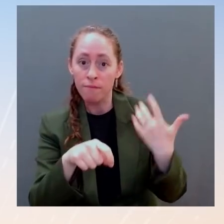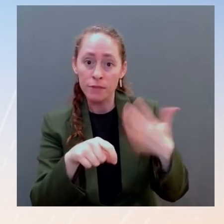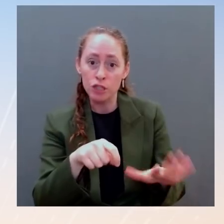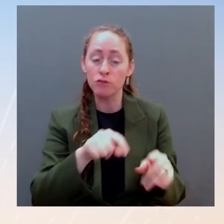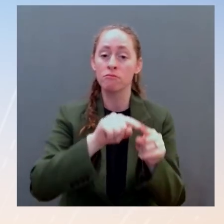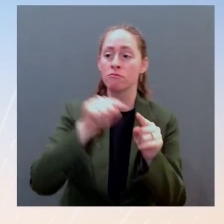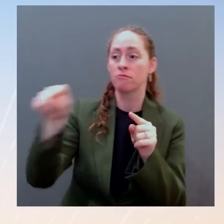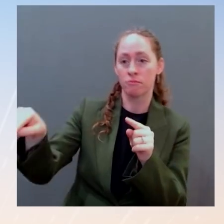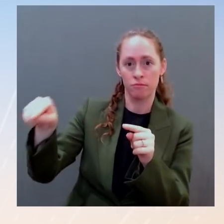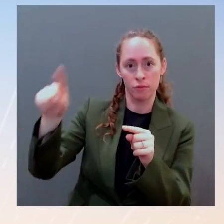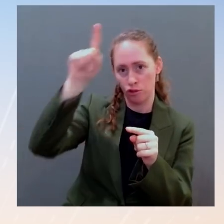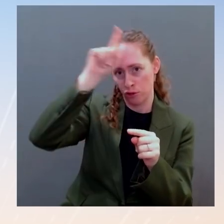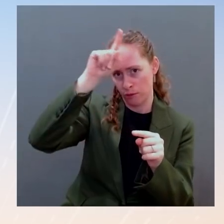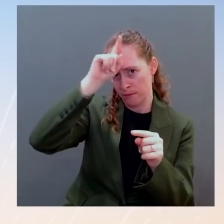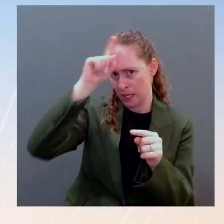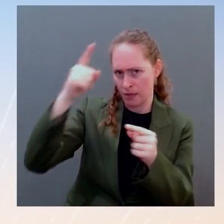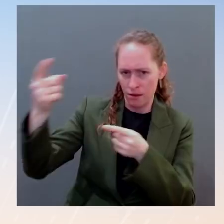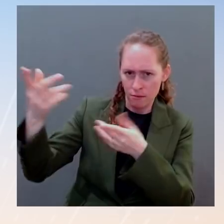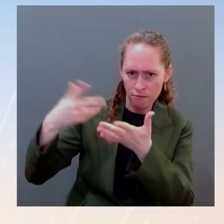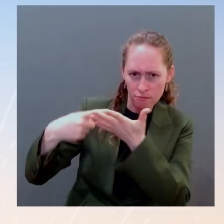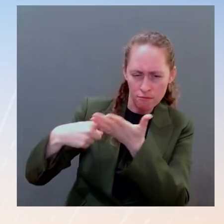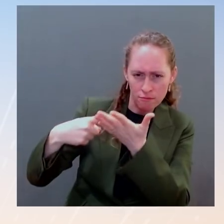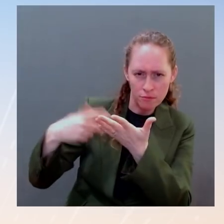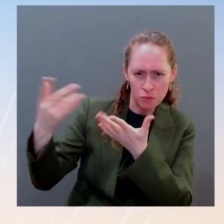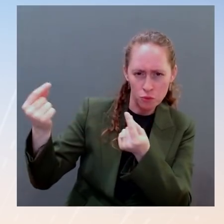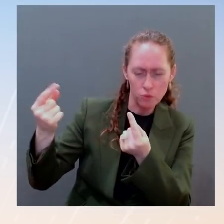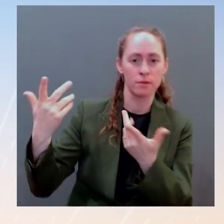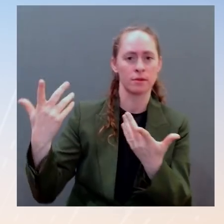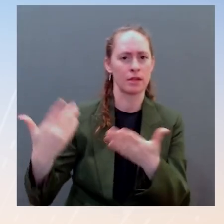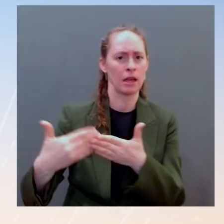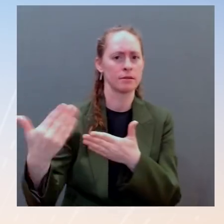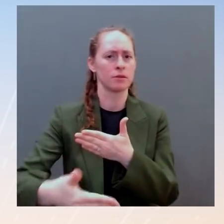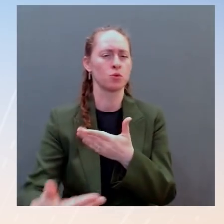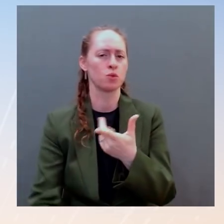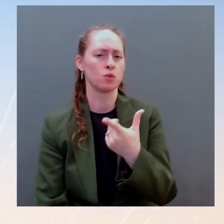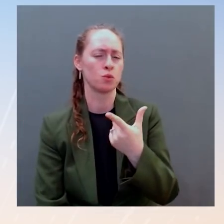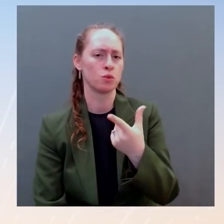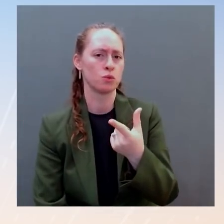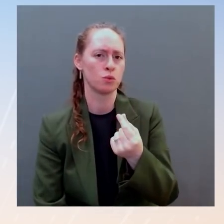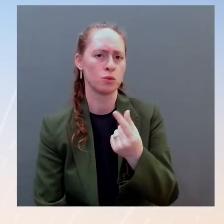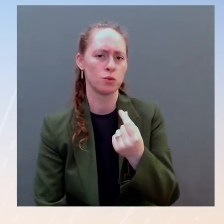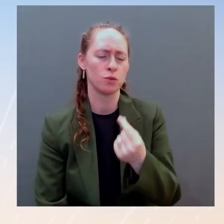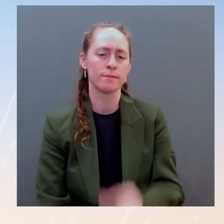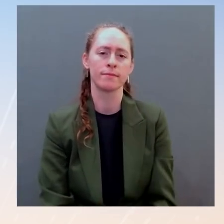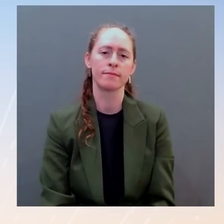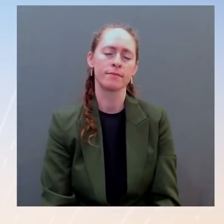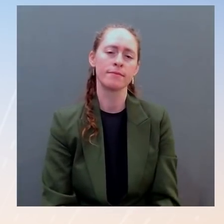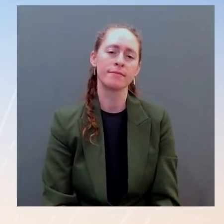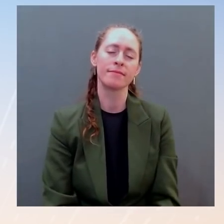as the -- as the battle and the war continues to evolve. But they are also going to have significant humanitarian